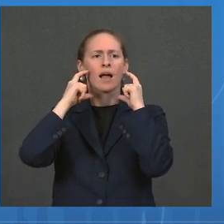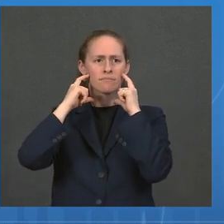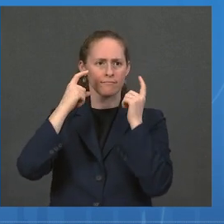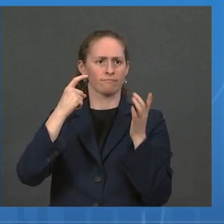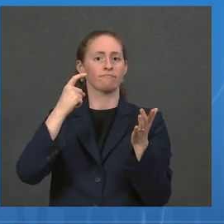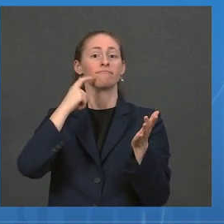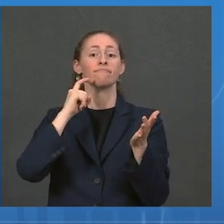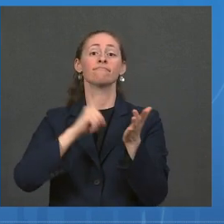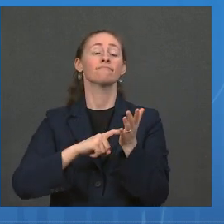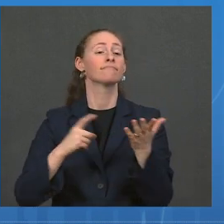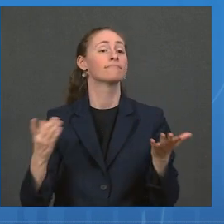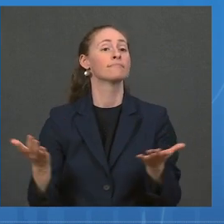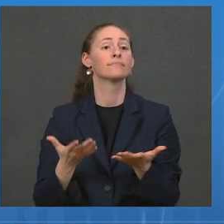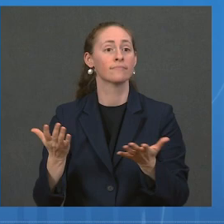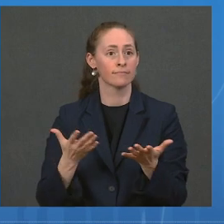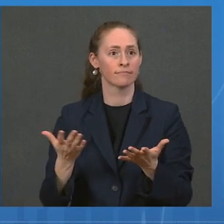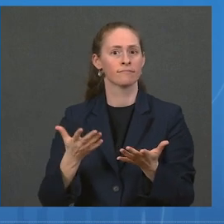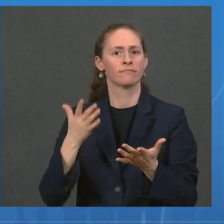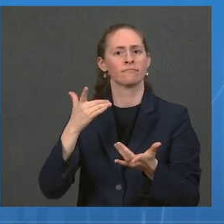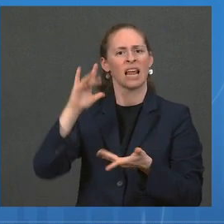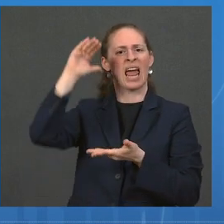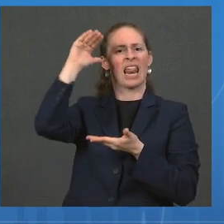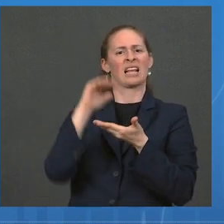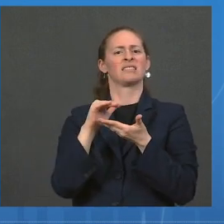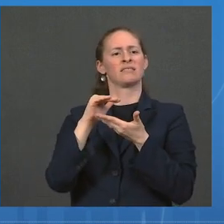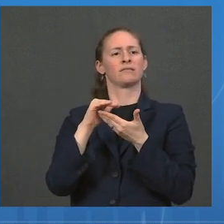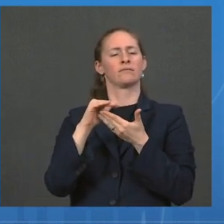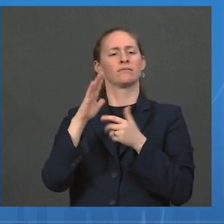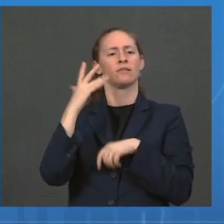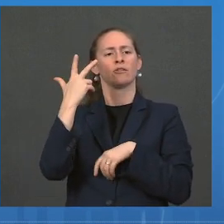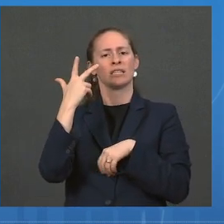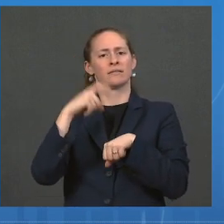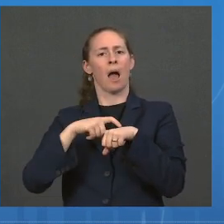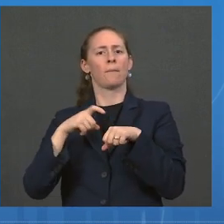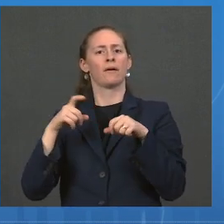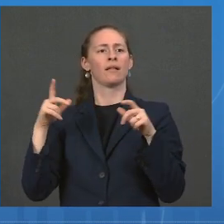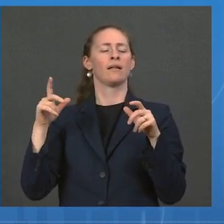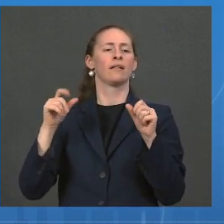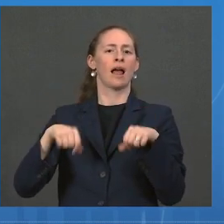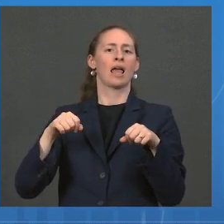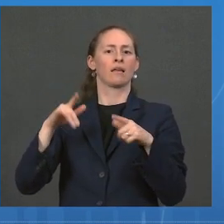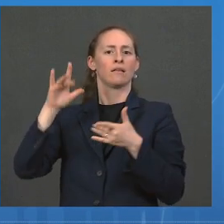requiring school closure. So, right now, we are going to continue to recommend masks